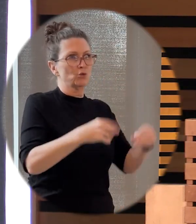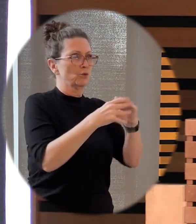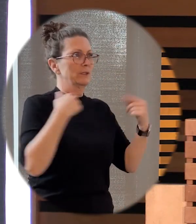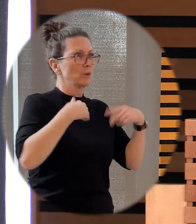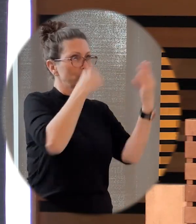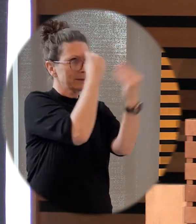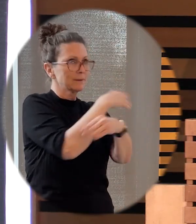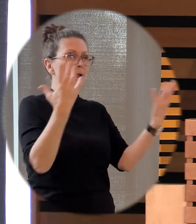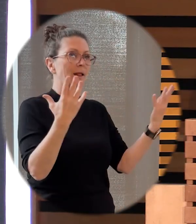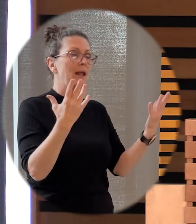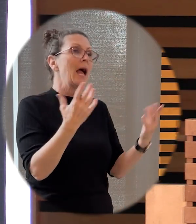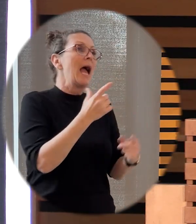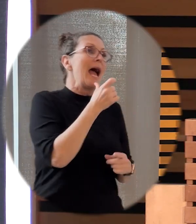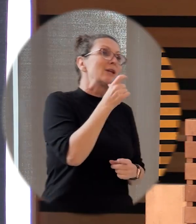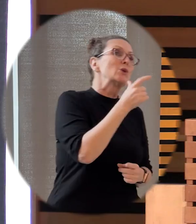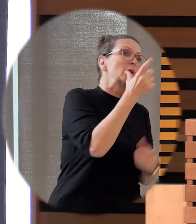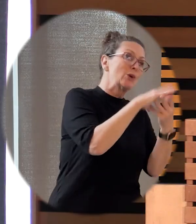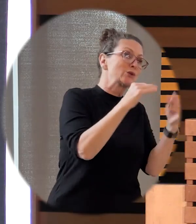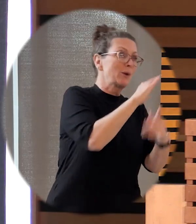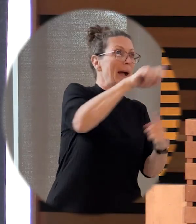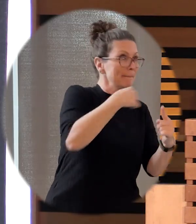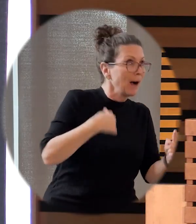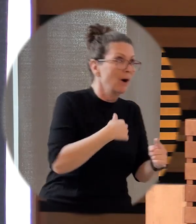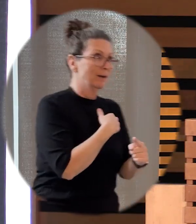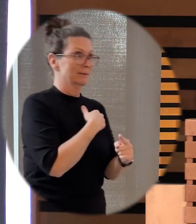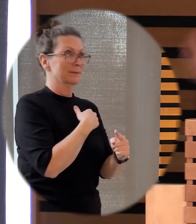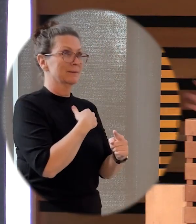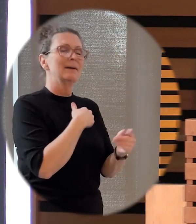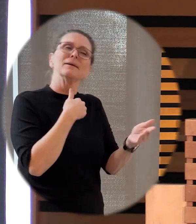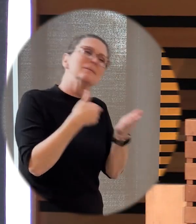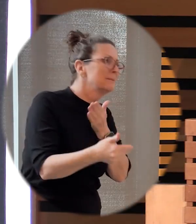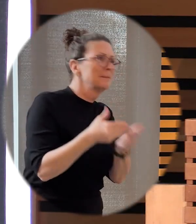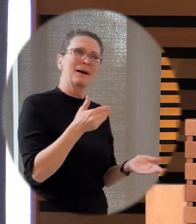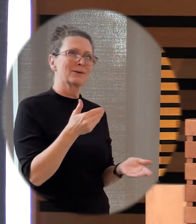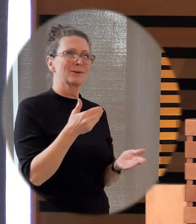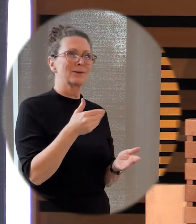the stories being told about us as disabled people, it doesn't matter what the Accessible